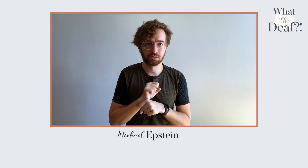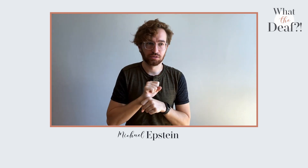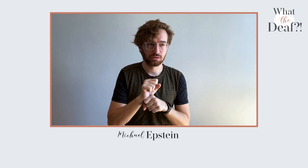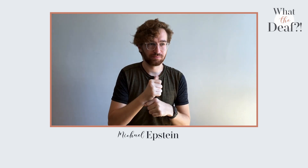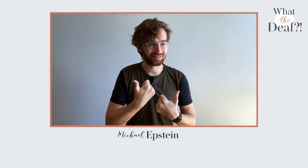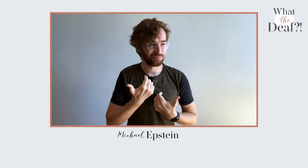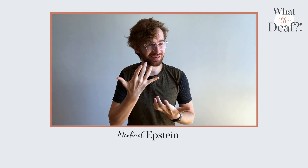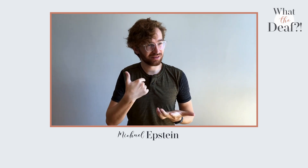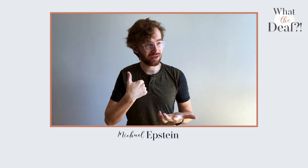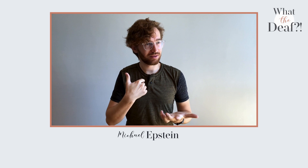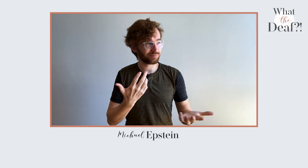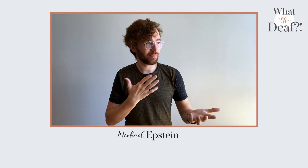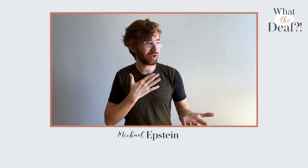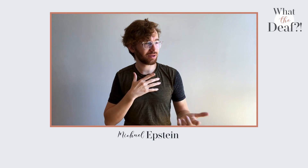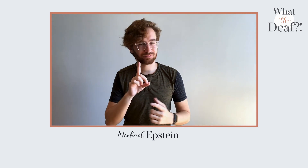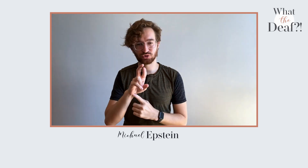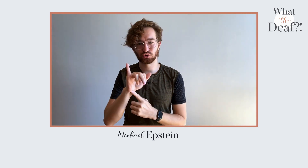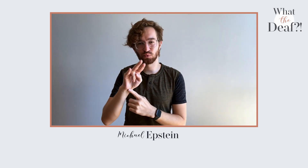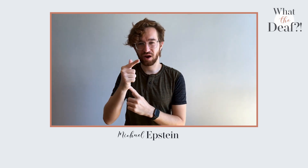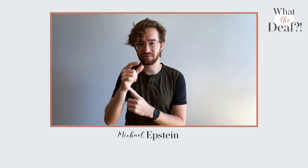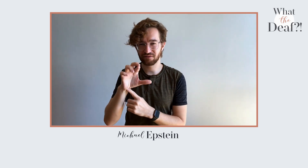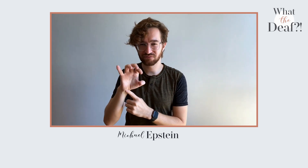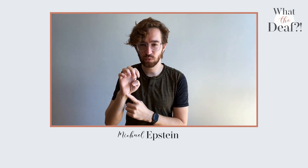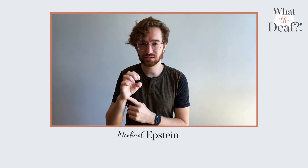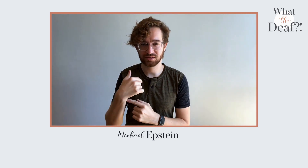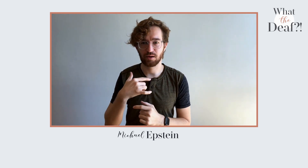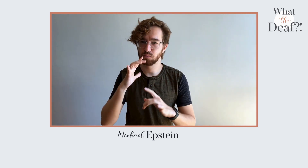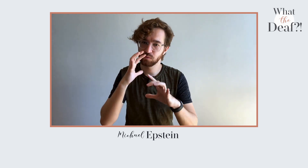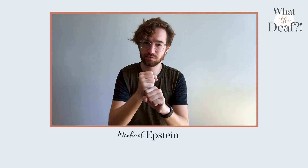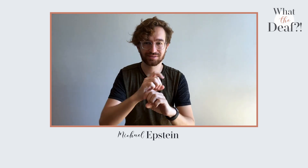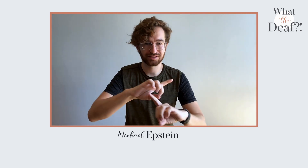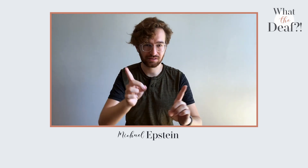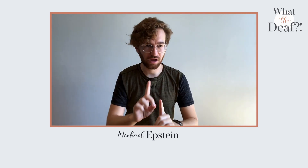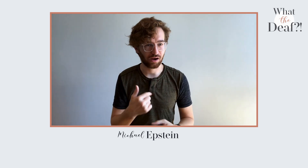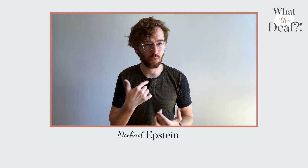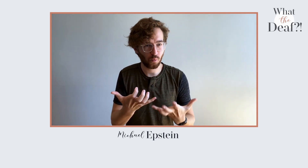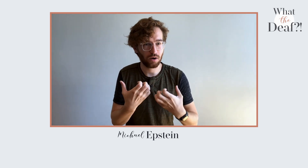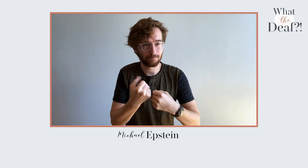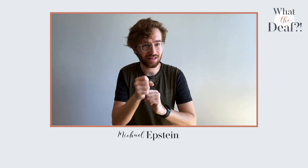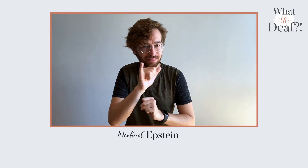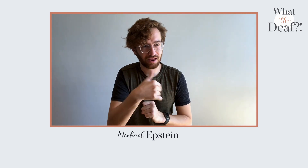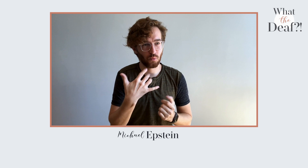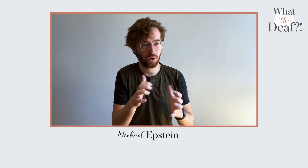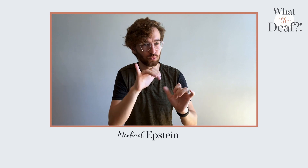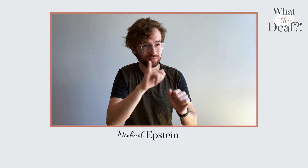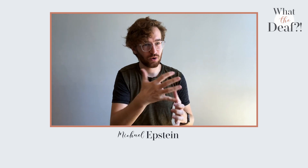So my driving force as a graphic designer was something that I decided I wanted to do for me.